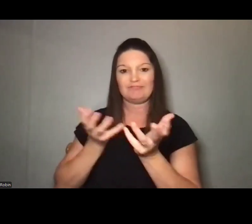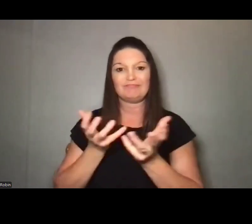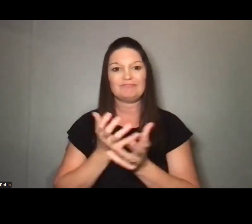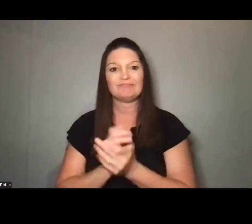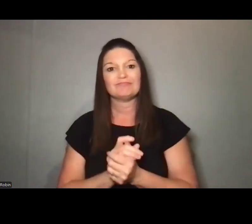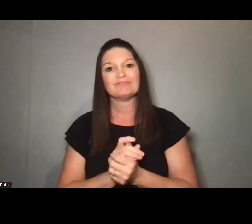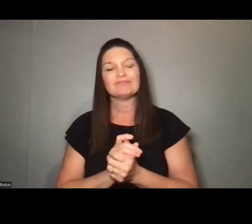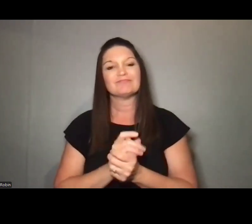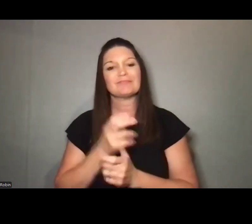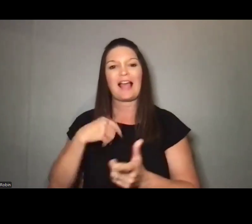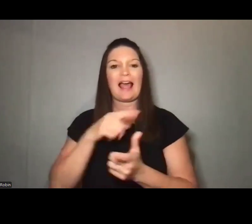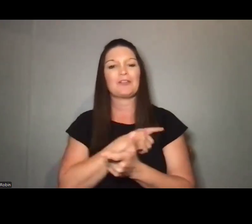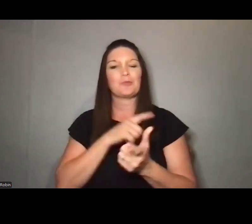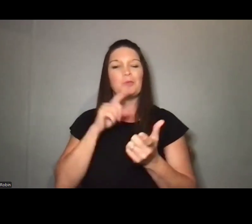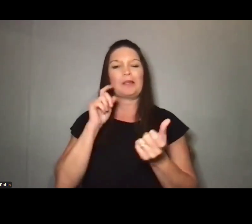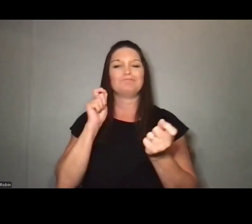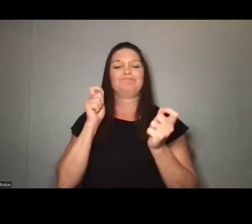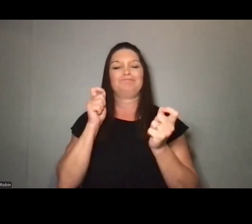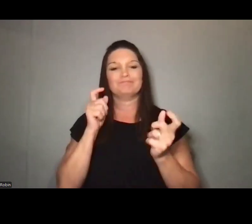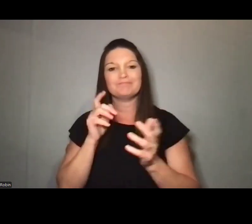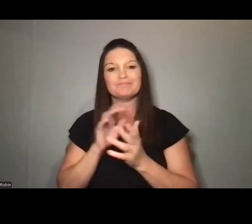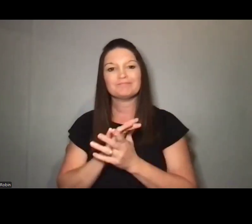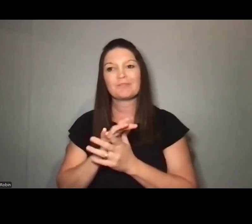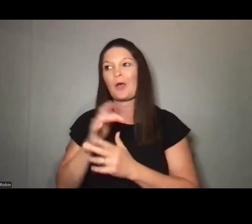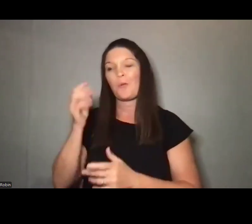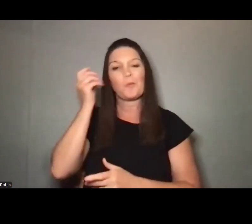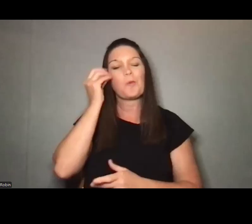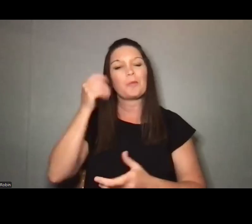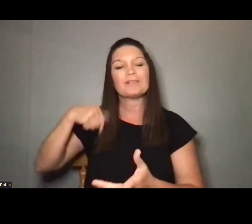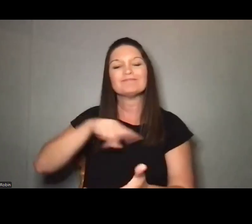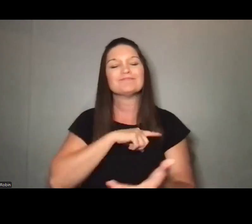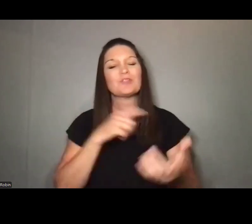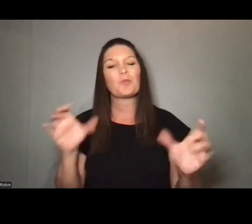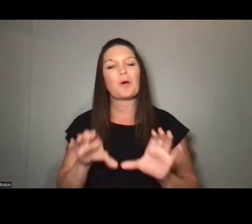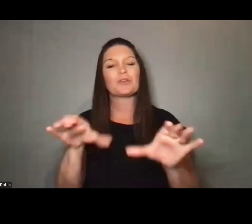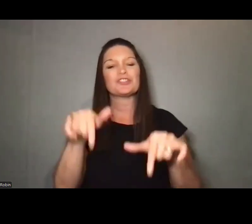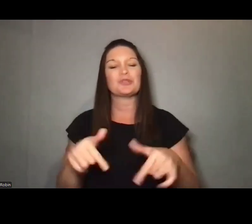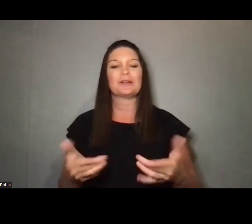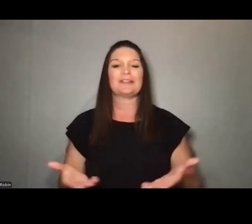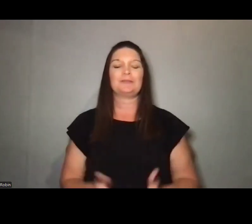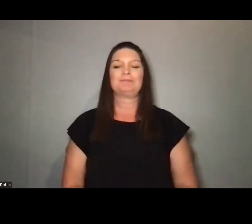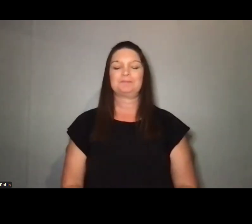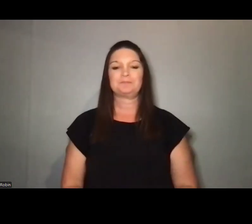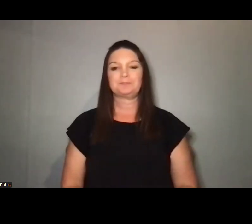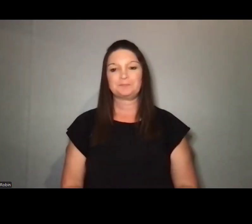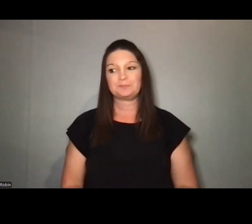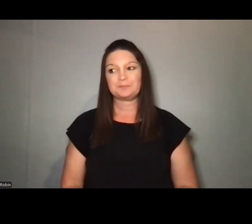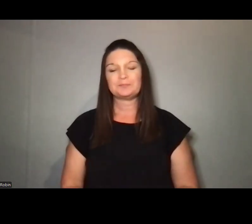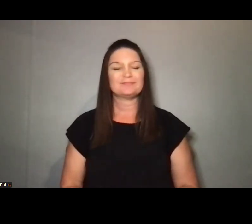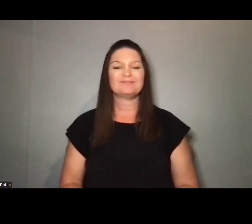model. It is definitely well received